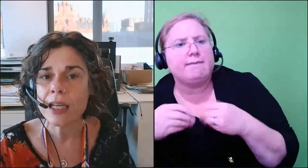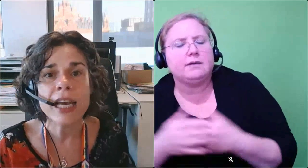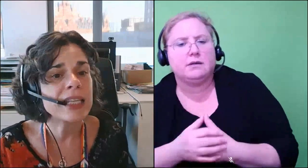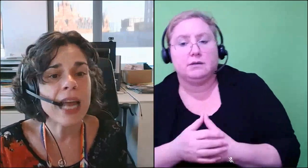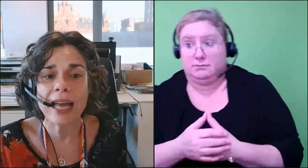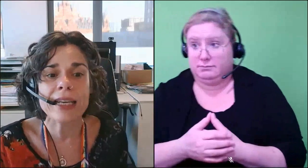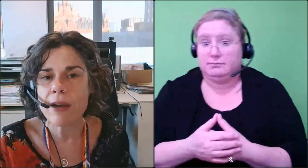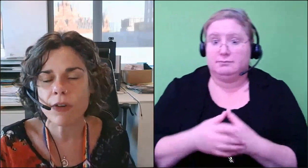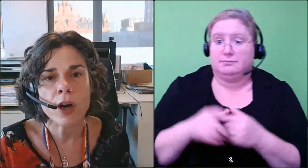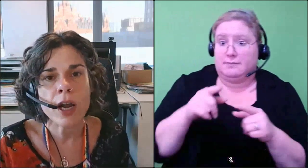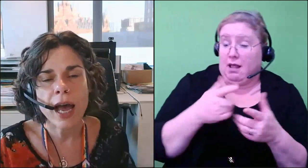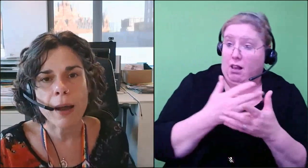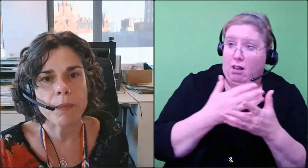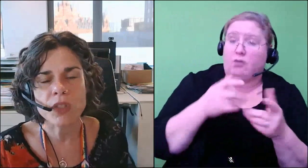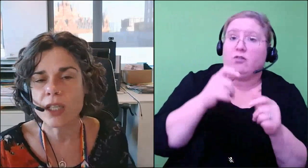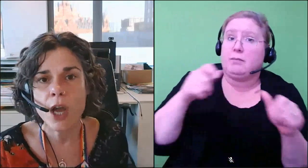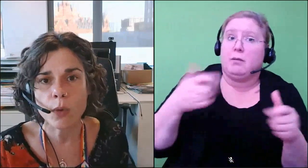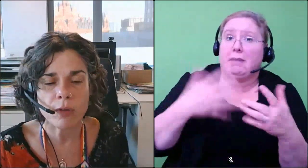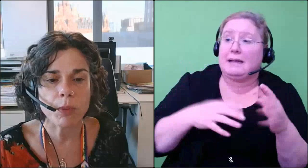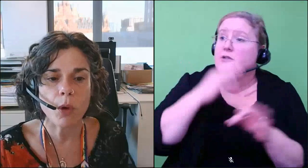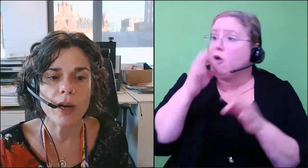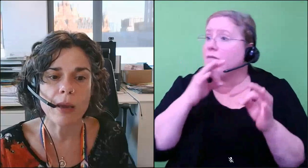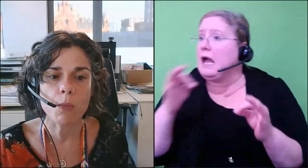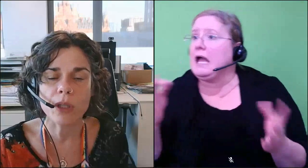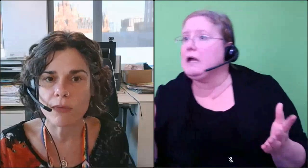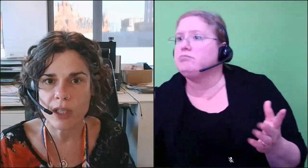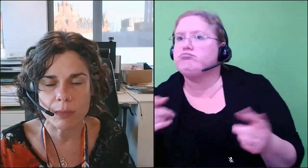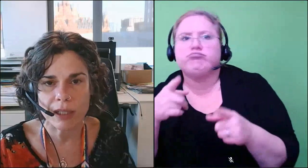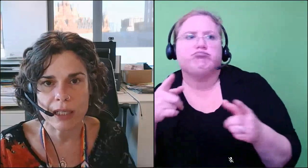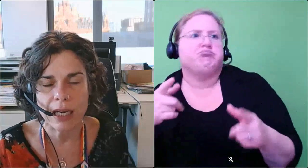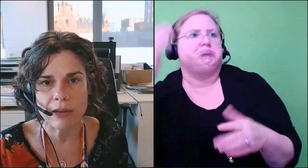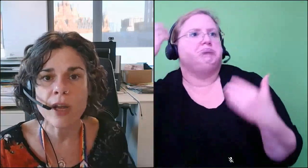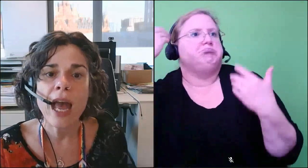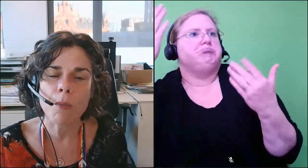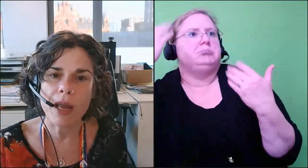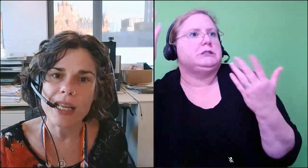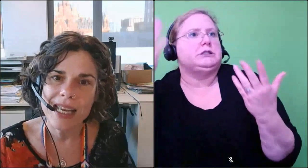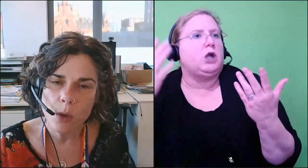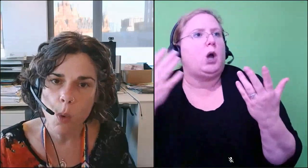About 60% of people we ask had never -- didn't know their employer would give disability leave.